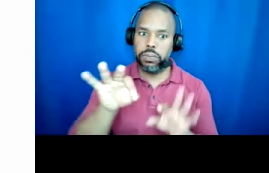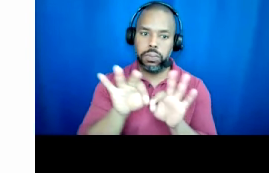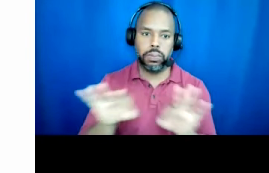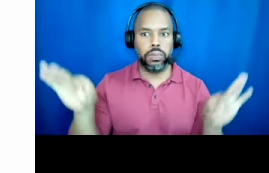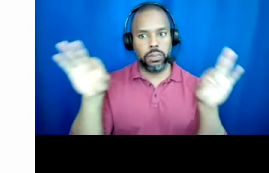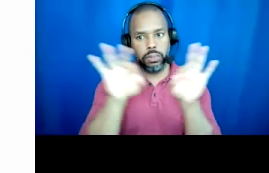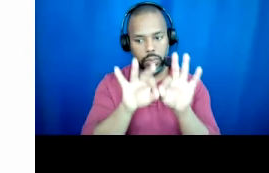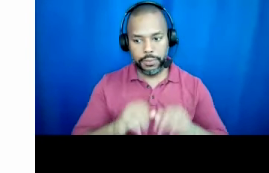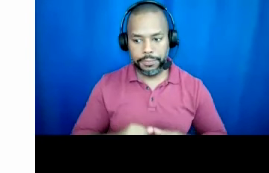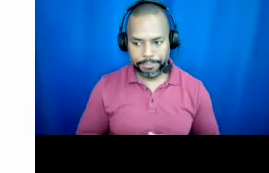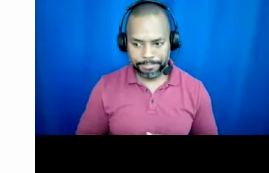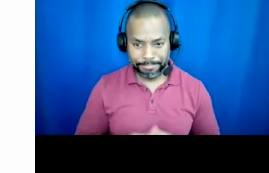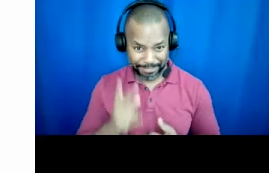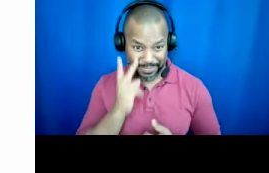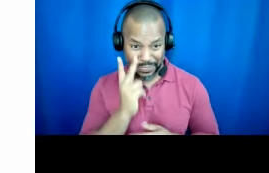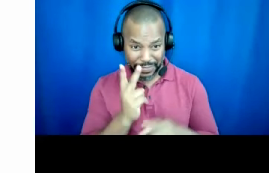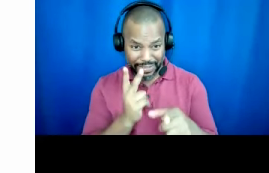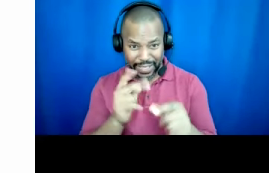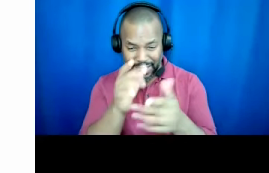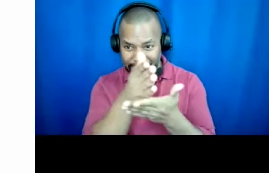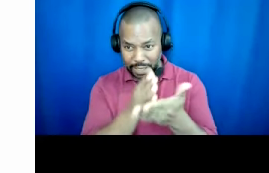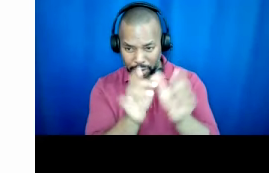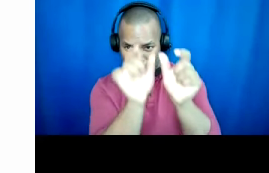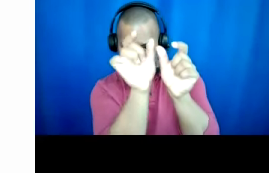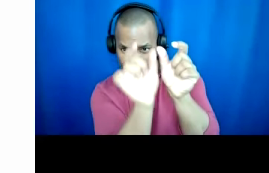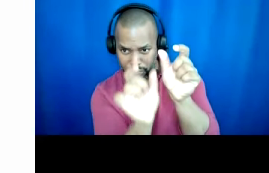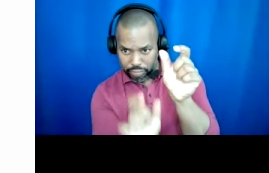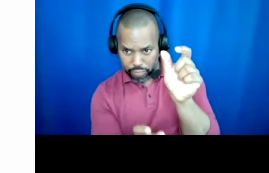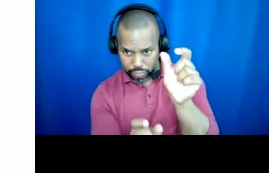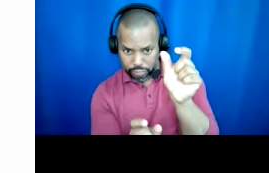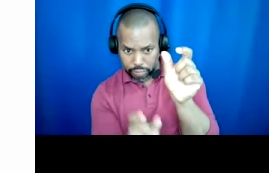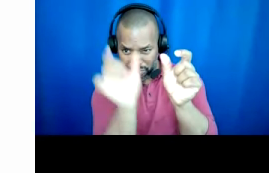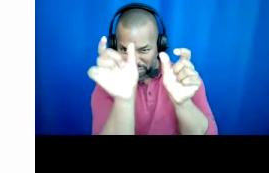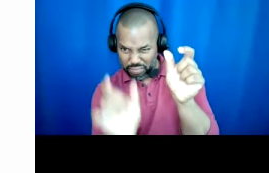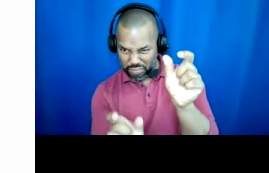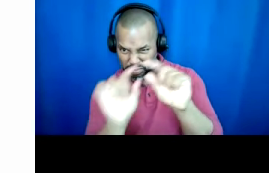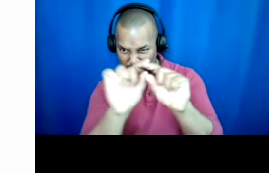As you can see, some of the fields here speak to if resources